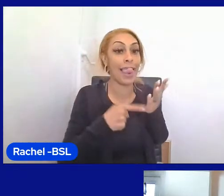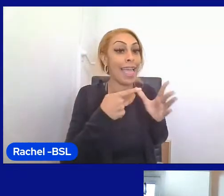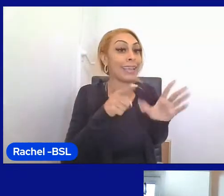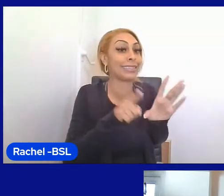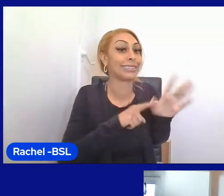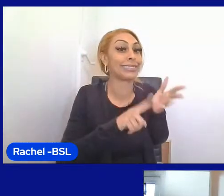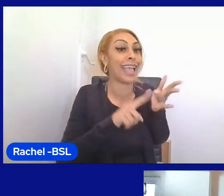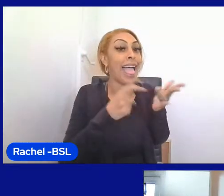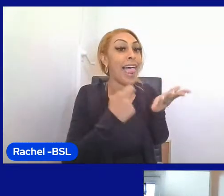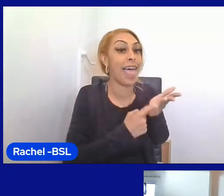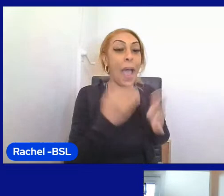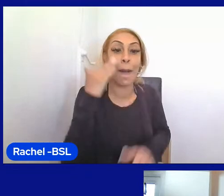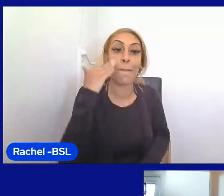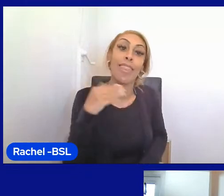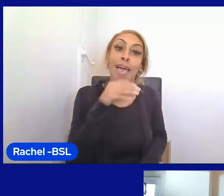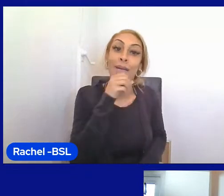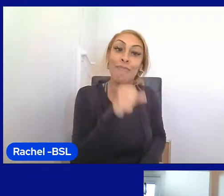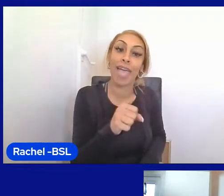I am a black male in his early thirties